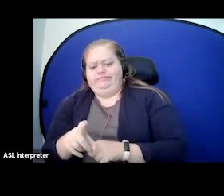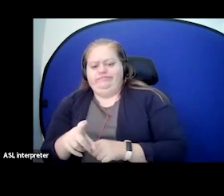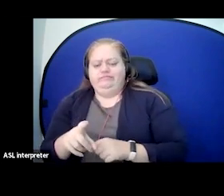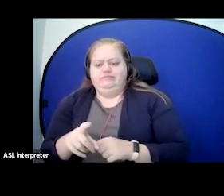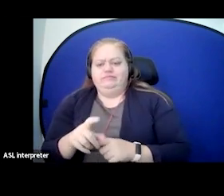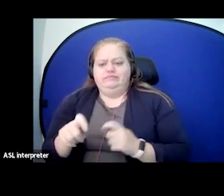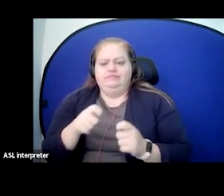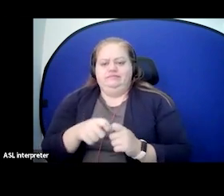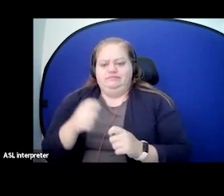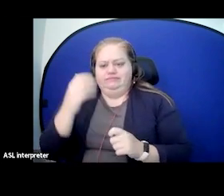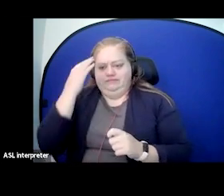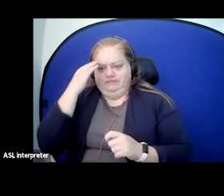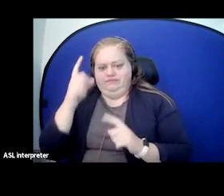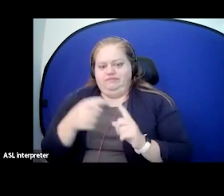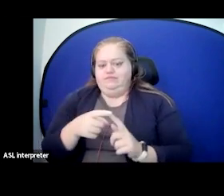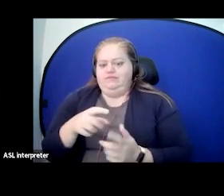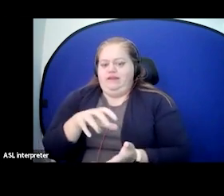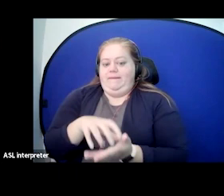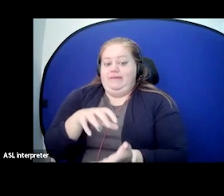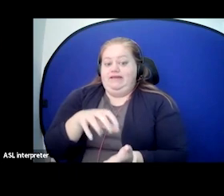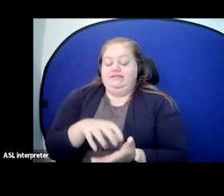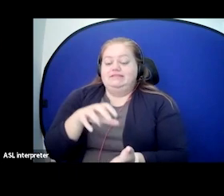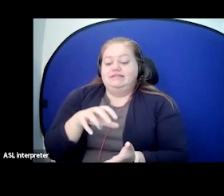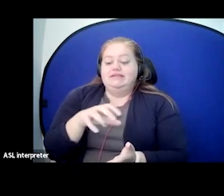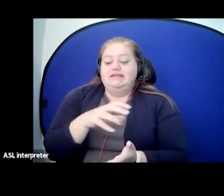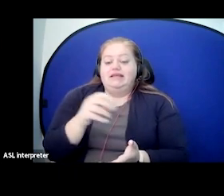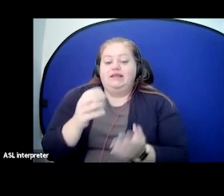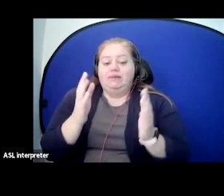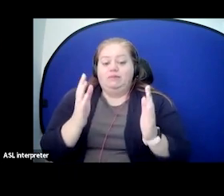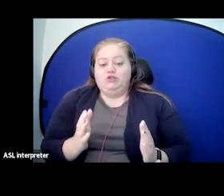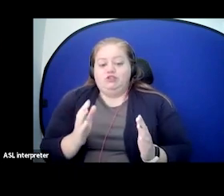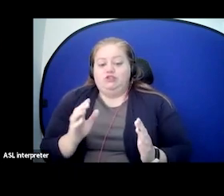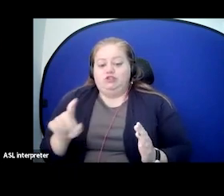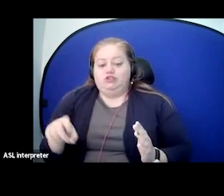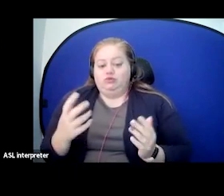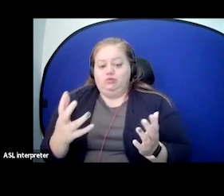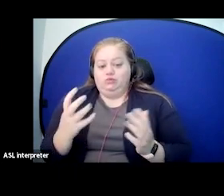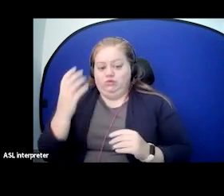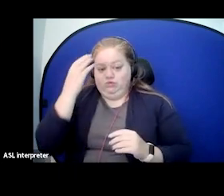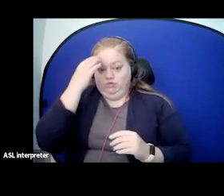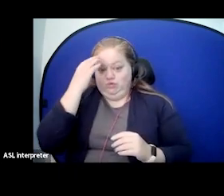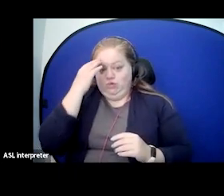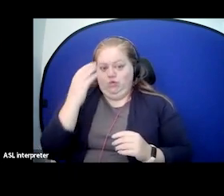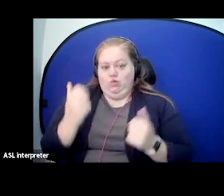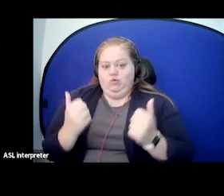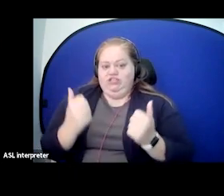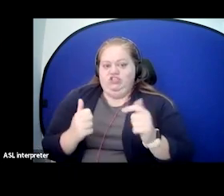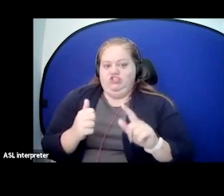knowing about cupcakes, and the person just wants to know on which side of the shelf is.